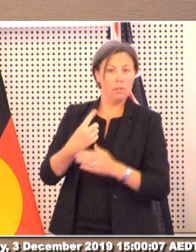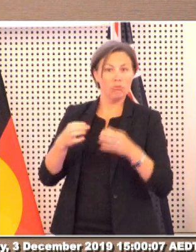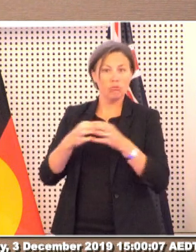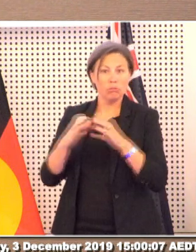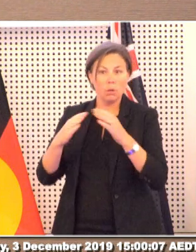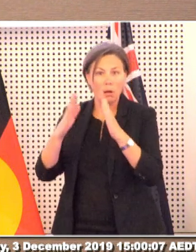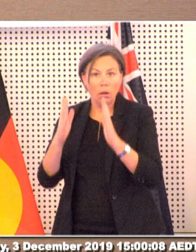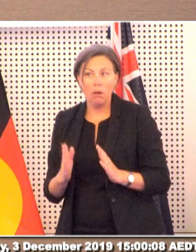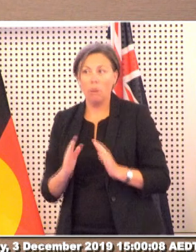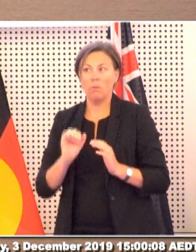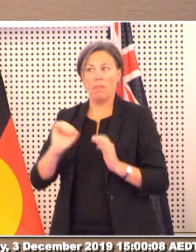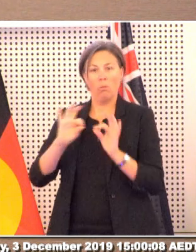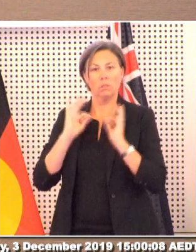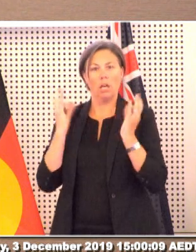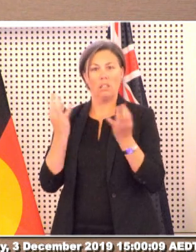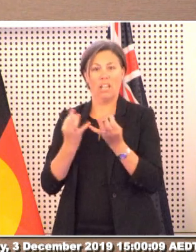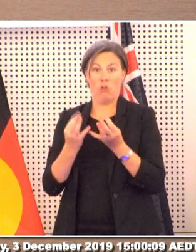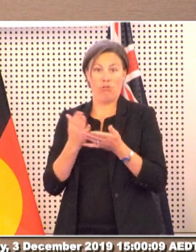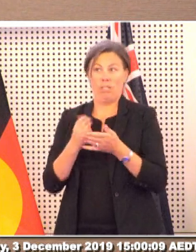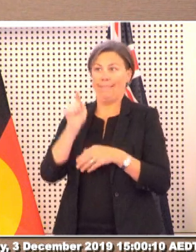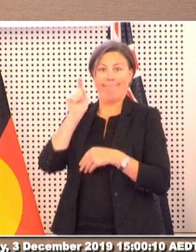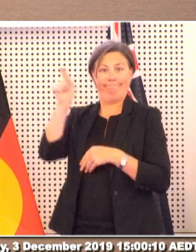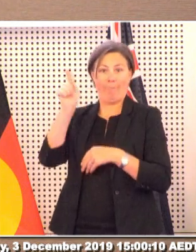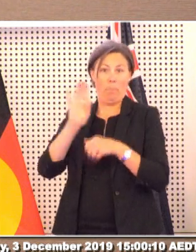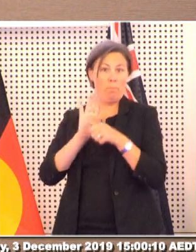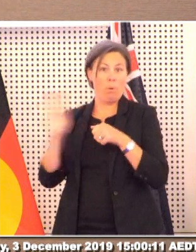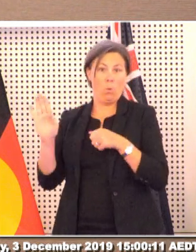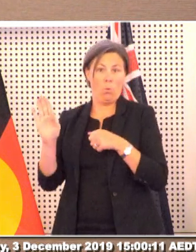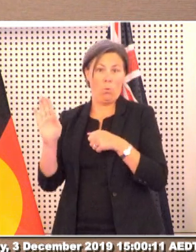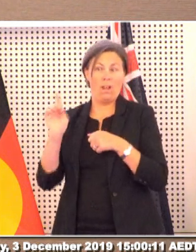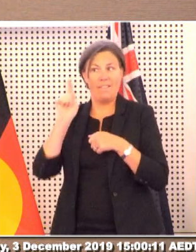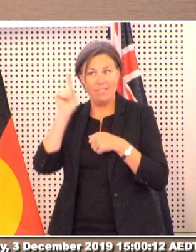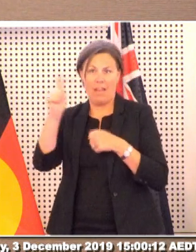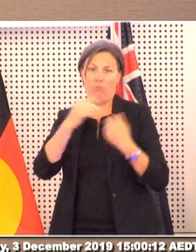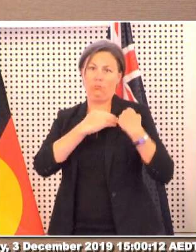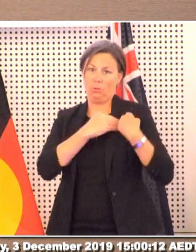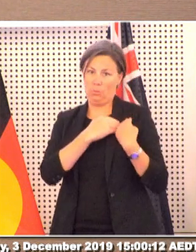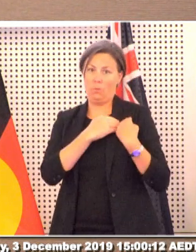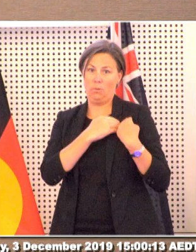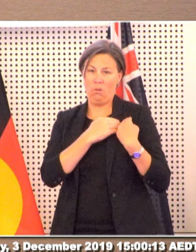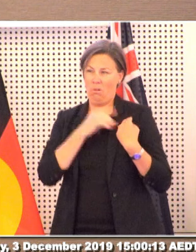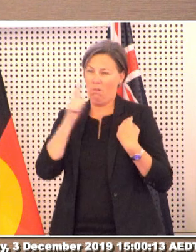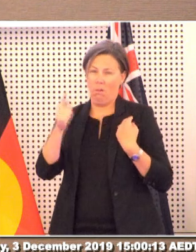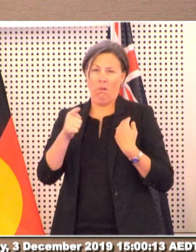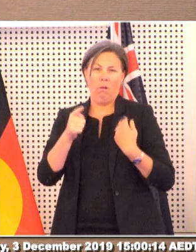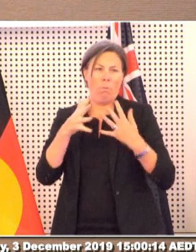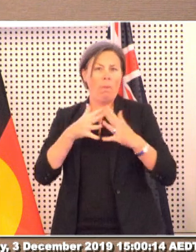To me, that’s where the buck stops. These are large multimillion dollar organisations.